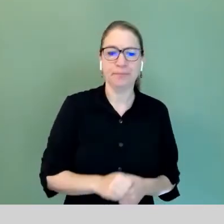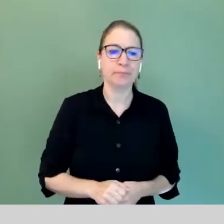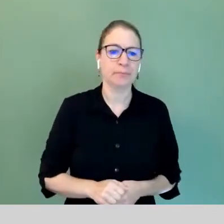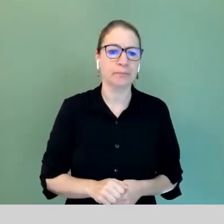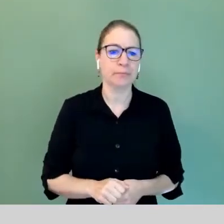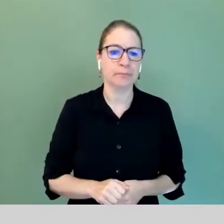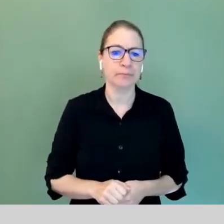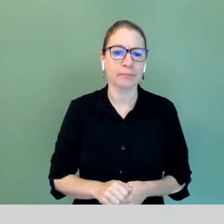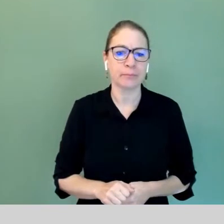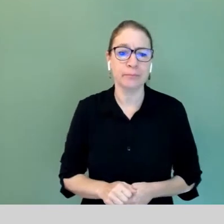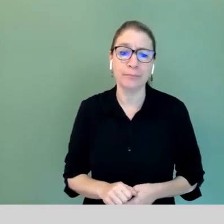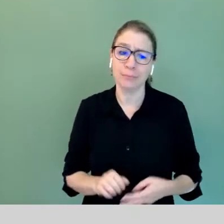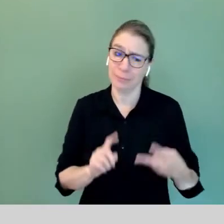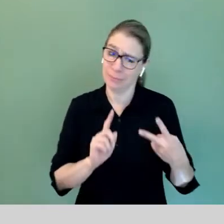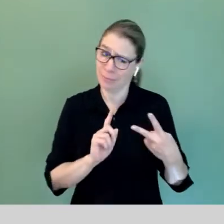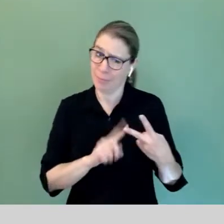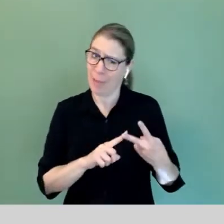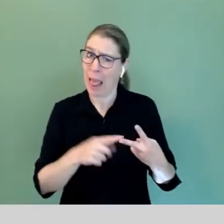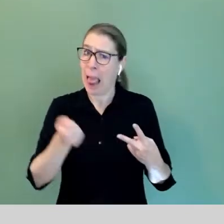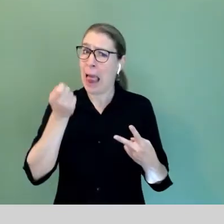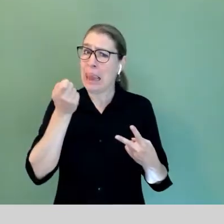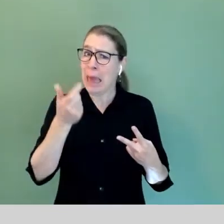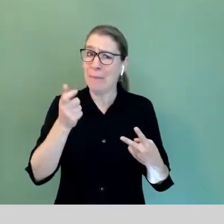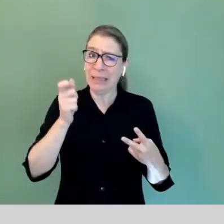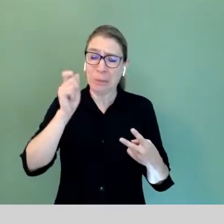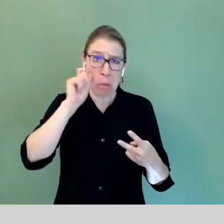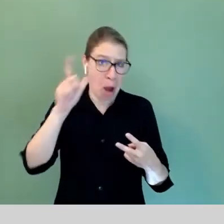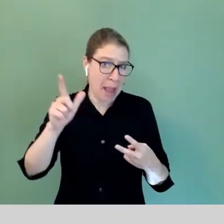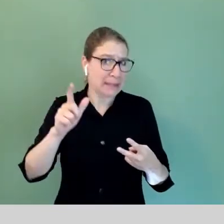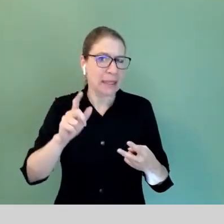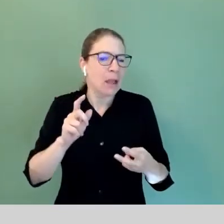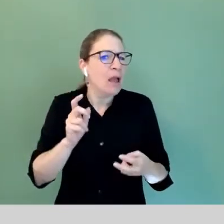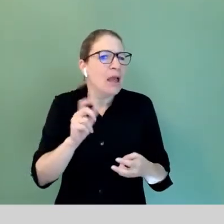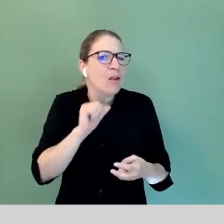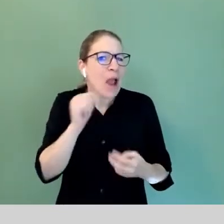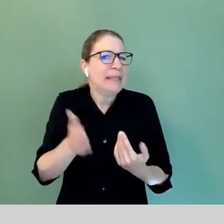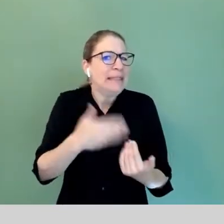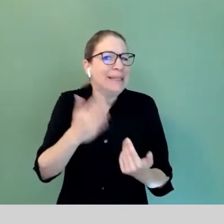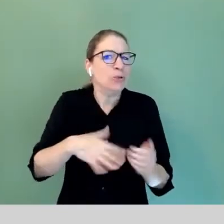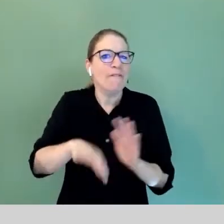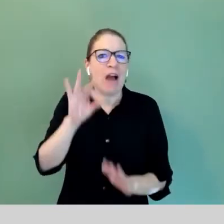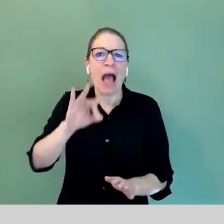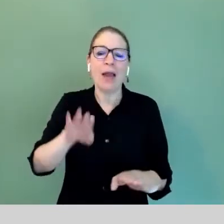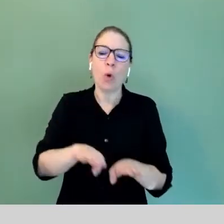It's somewhat hard to find a lot of open source path and data quality packages